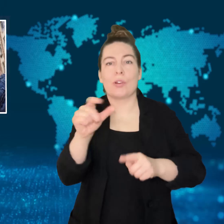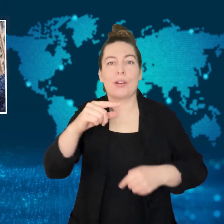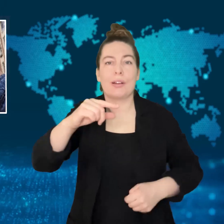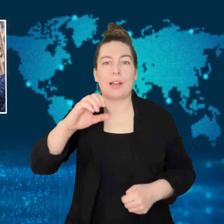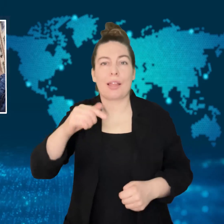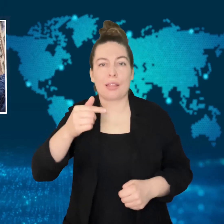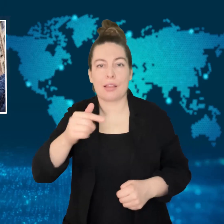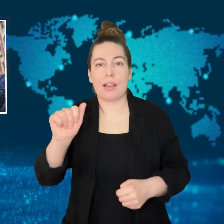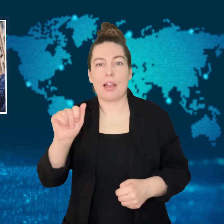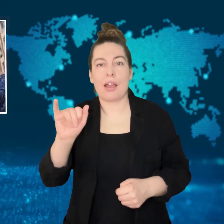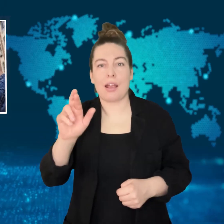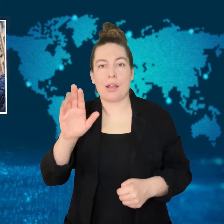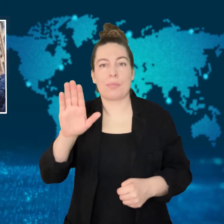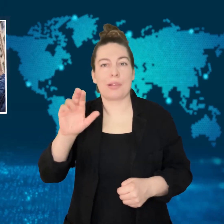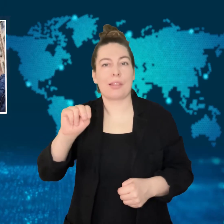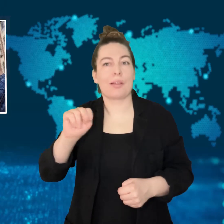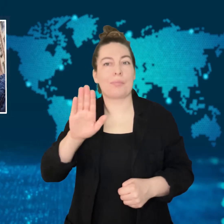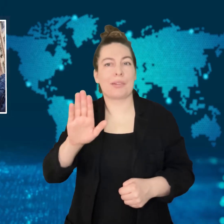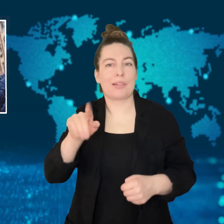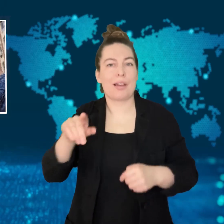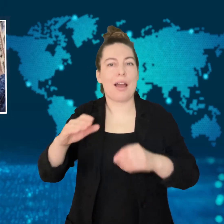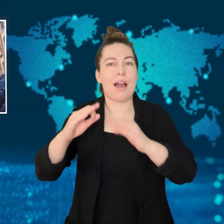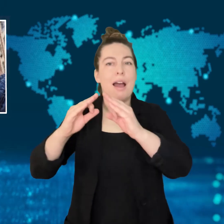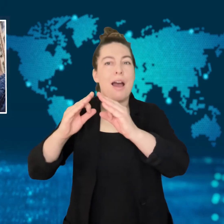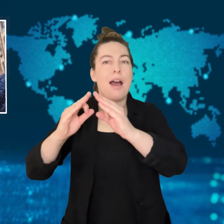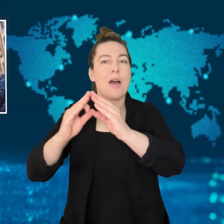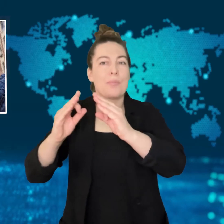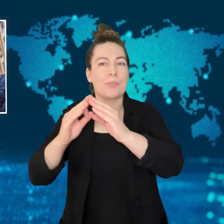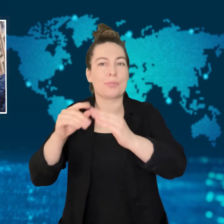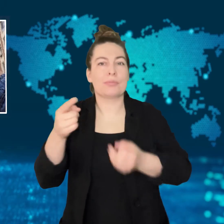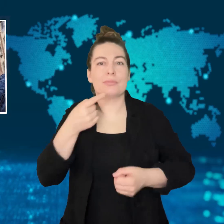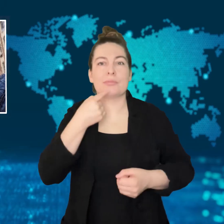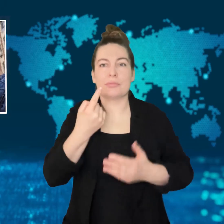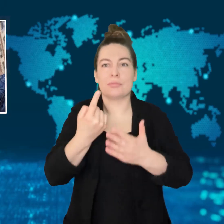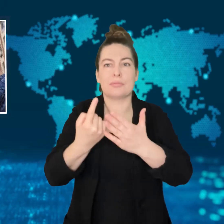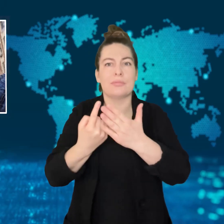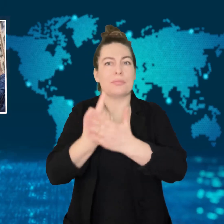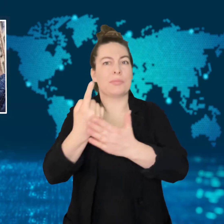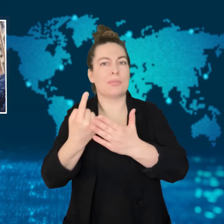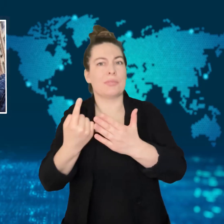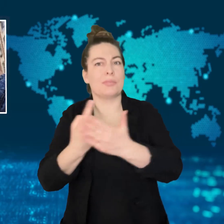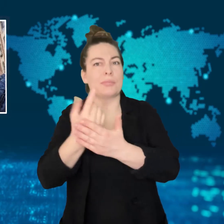especially in big cities and coastal areas.